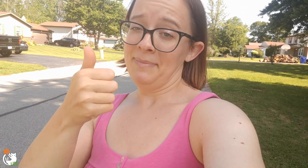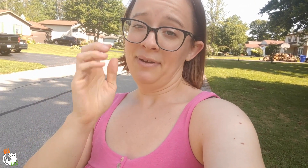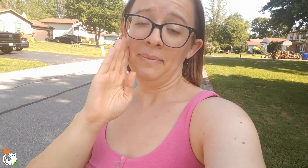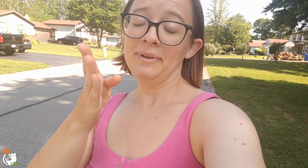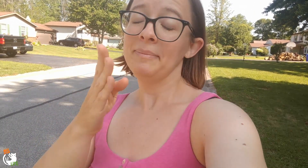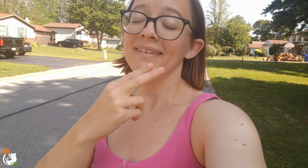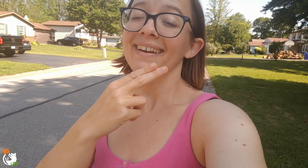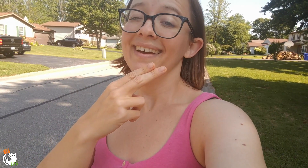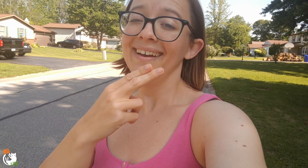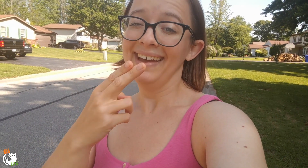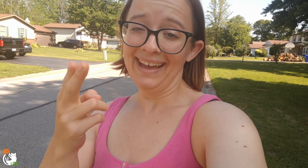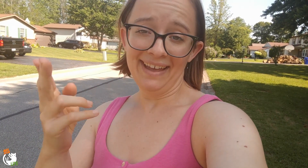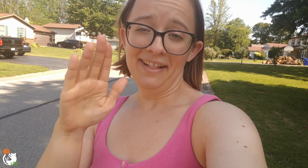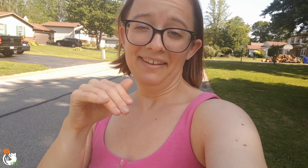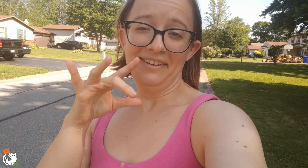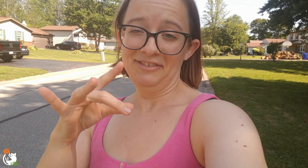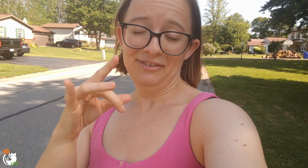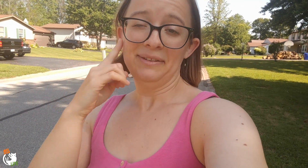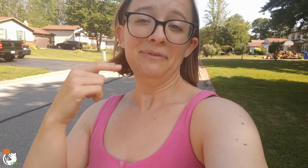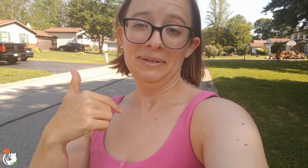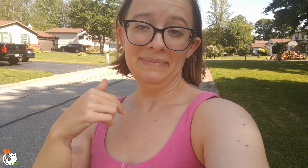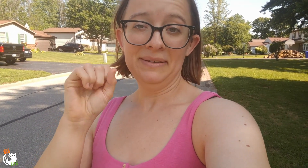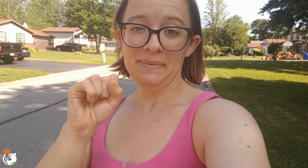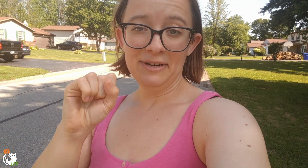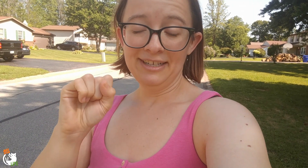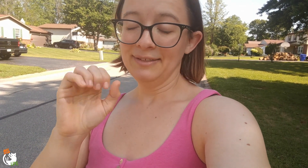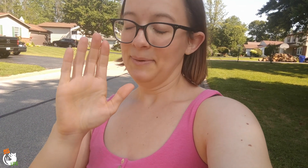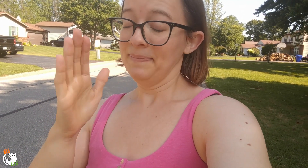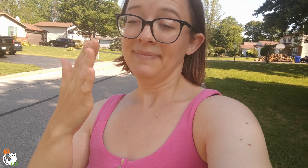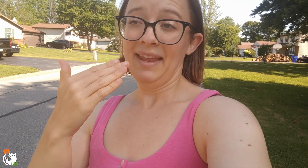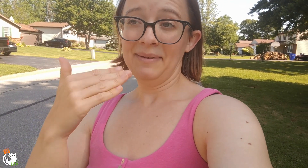Tomorrow is going to be hell on Earth for me, working.